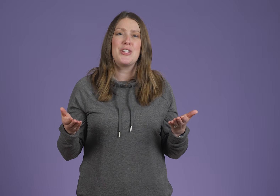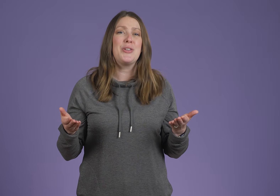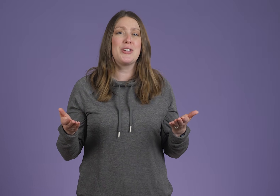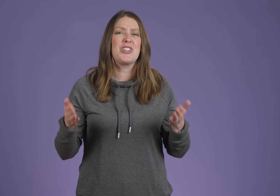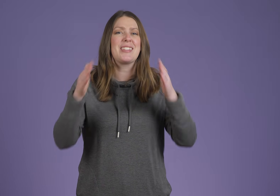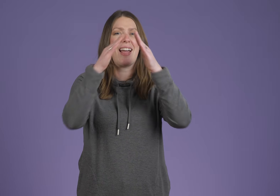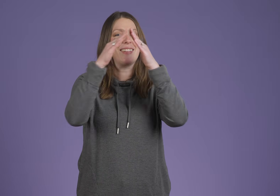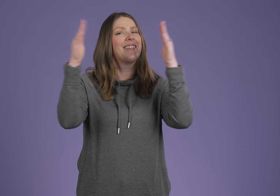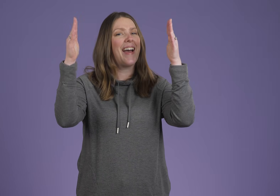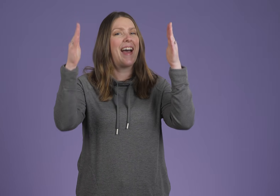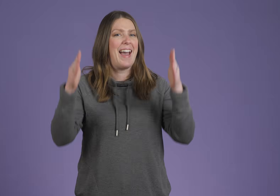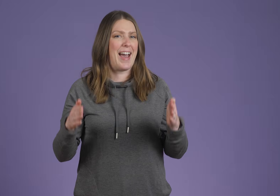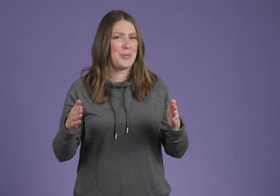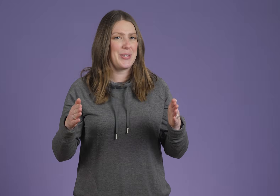you can just sign. House.